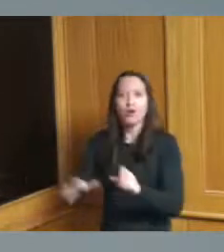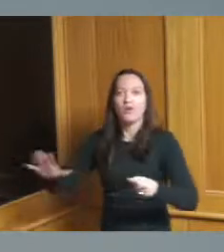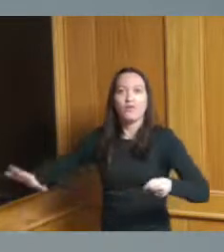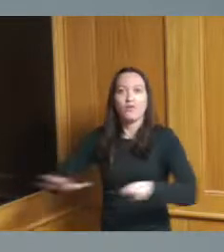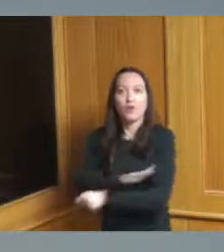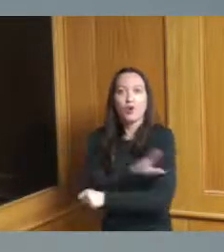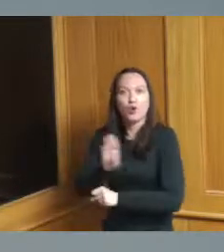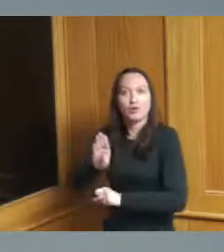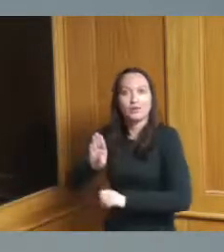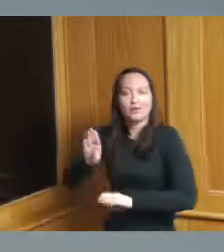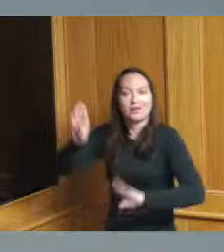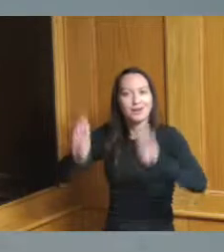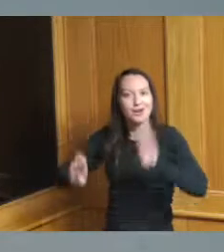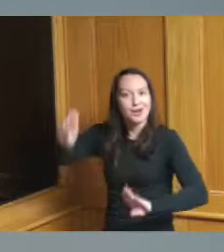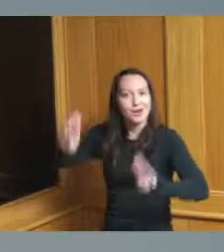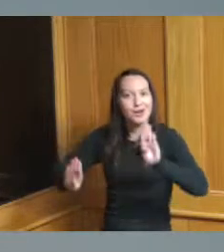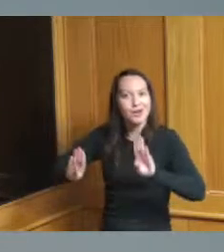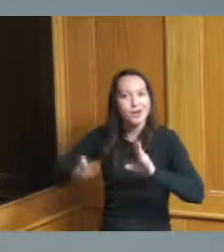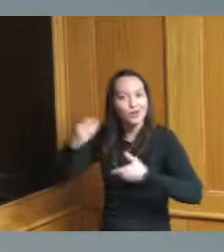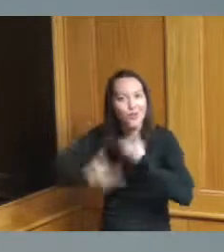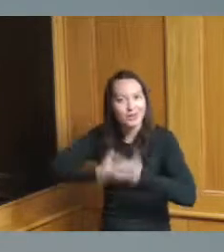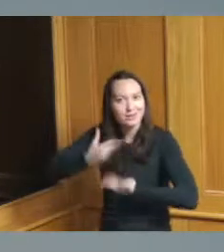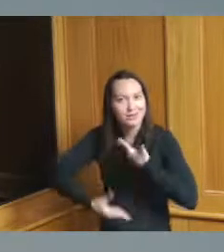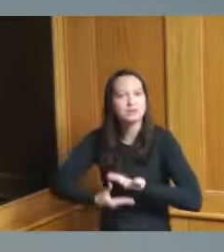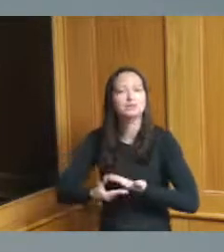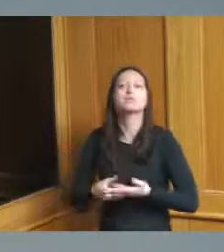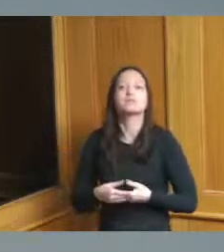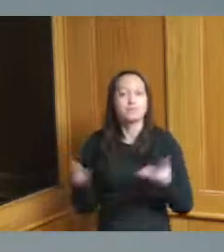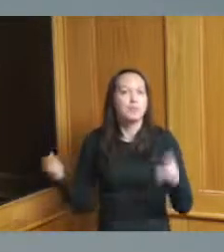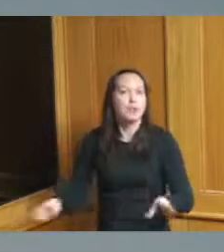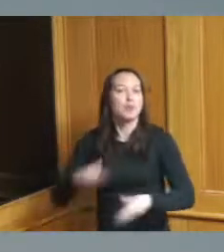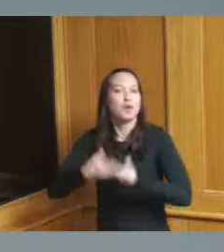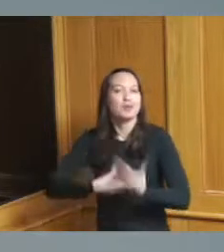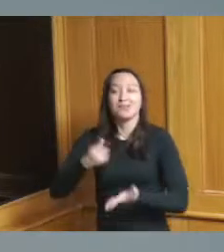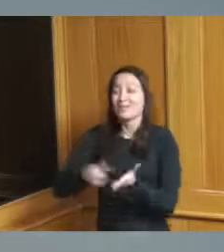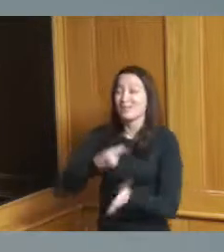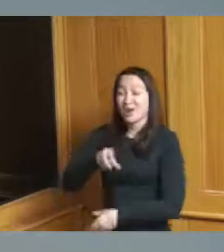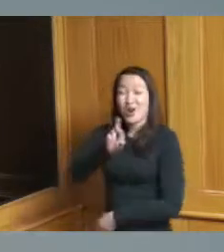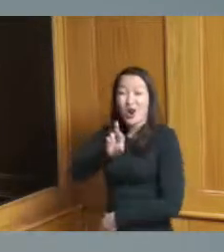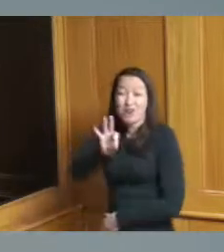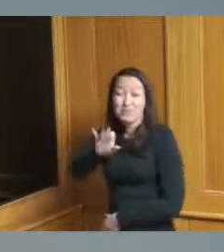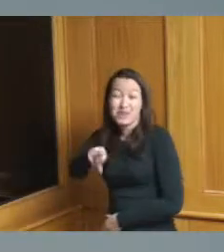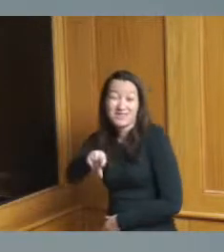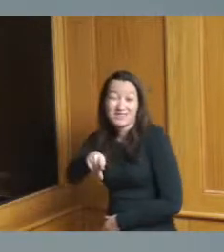bidding process to get it Vice President Reece's comment that sometimes RFPs take a lot longer